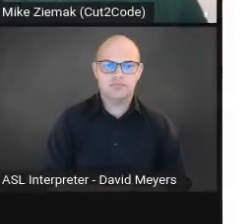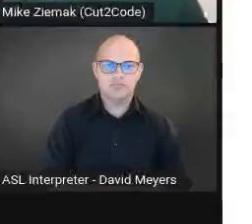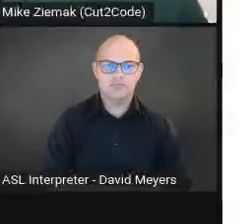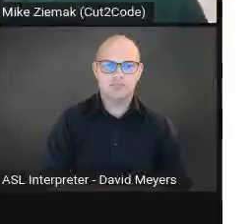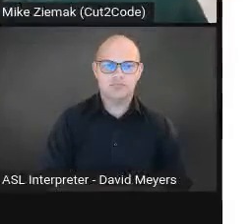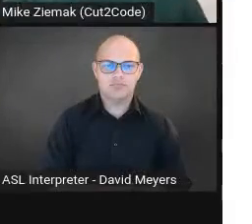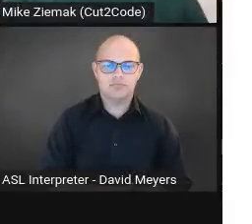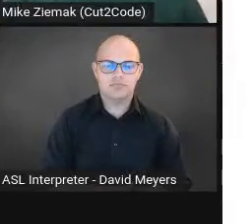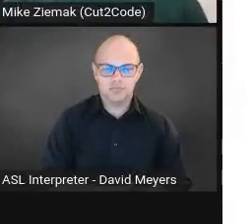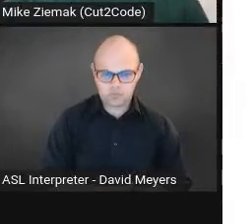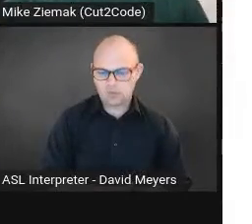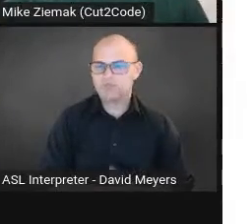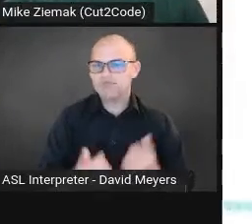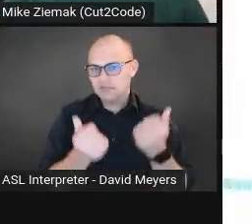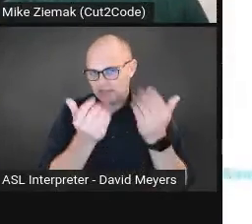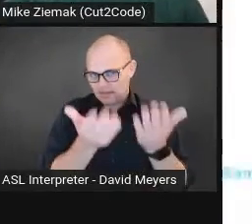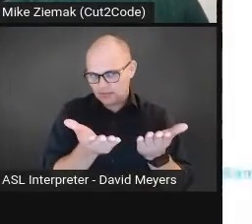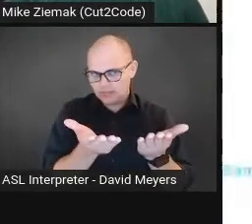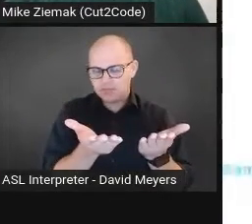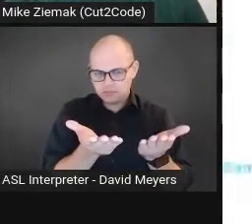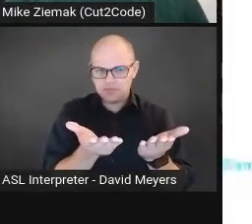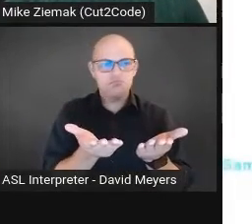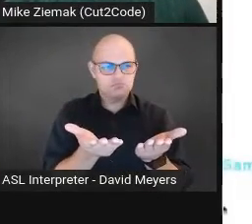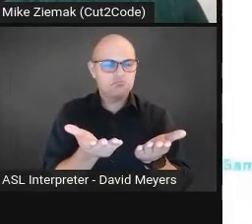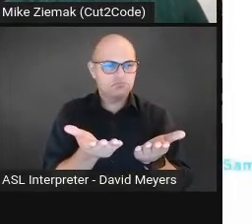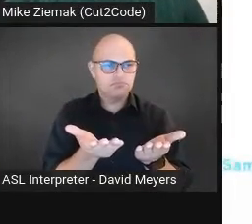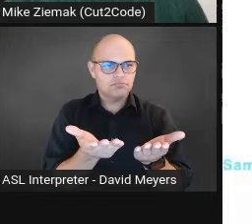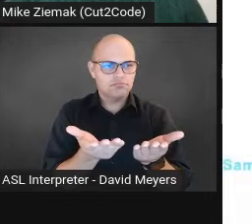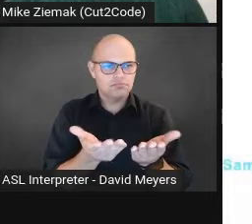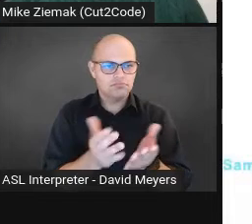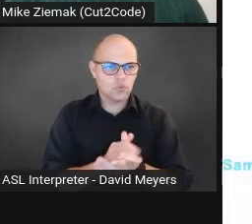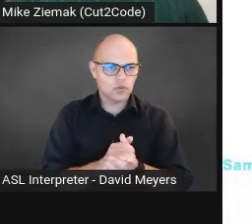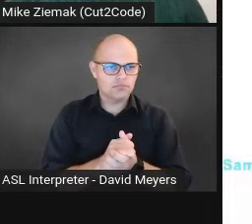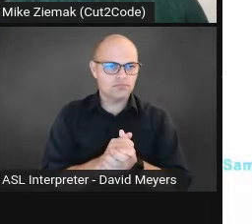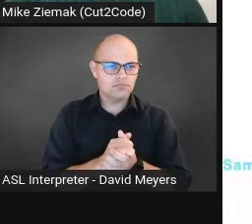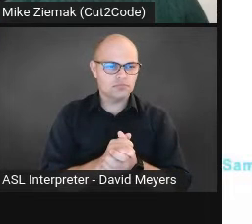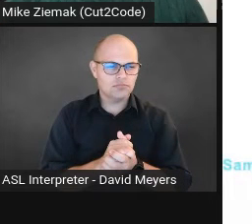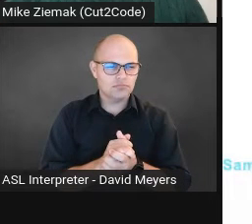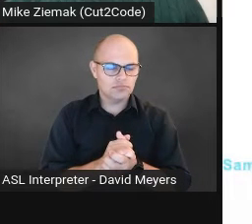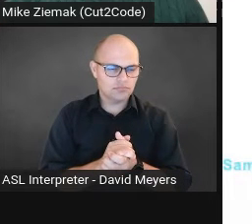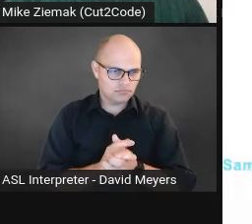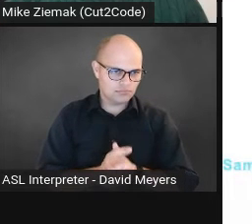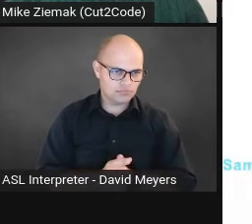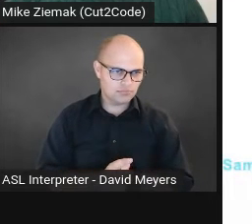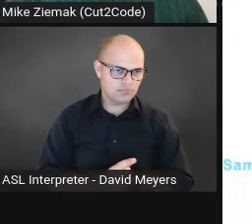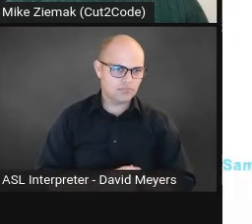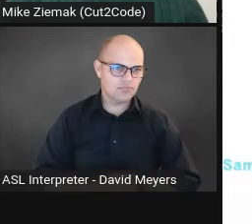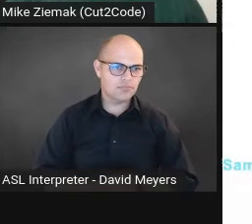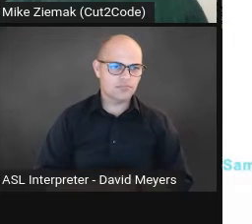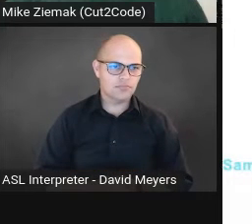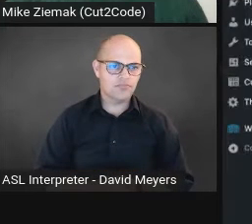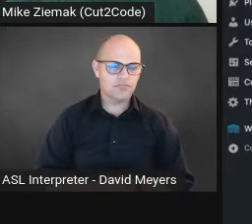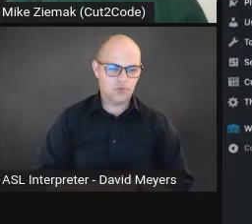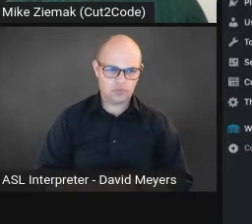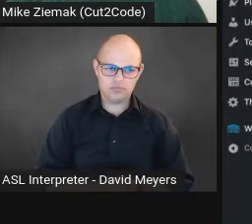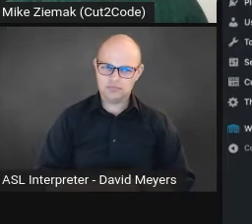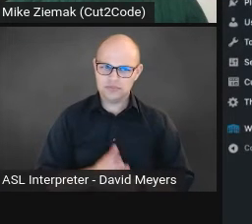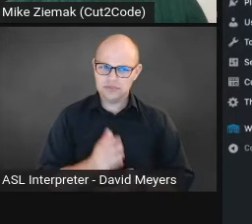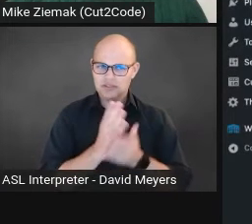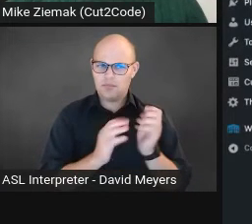This was how we were able to-- Sorry, sample heading, it get out of the container, let me quickly fix it.